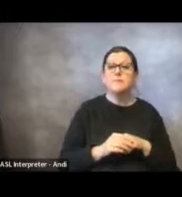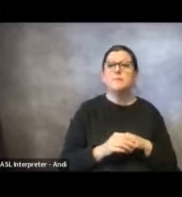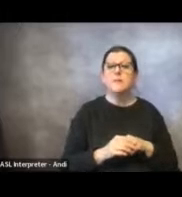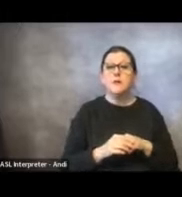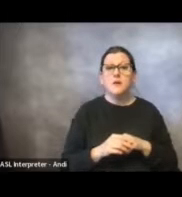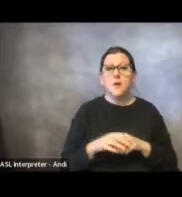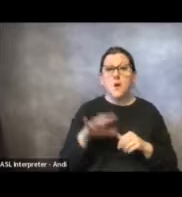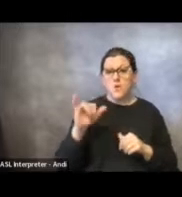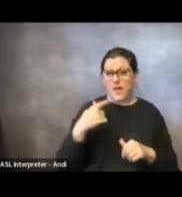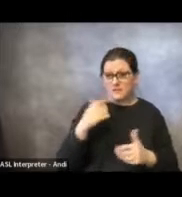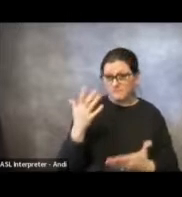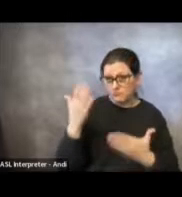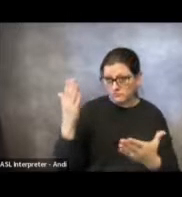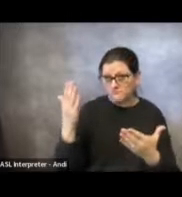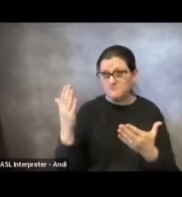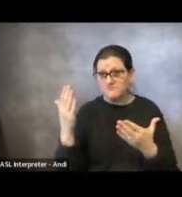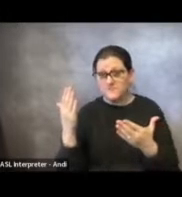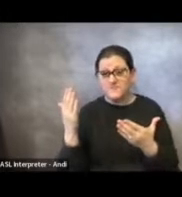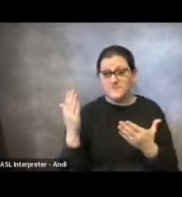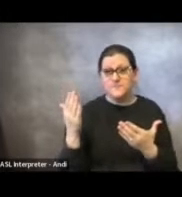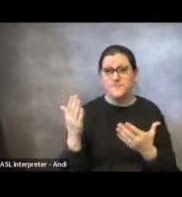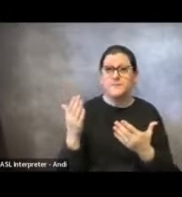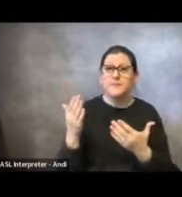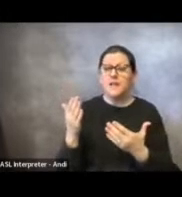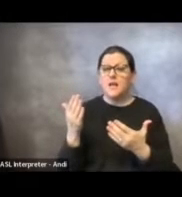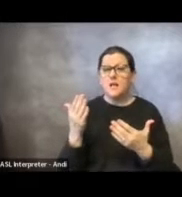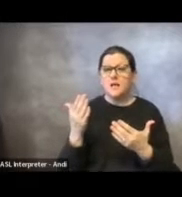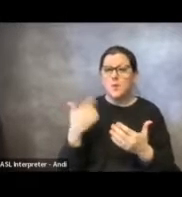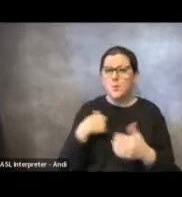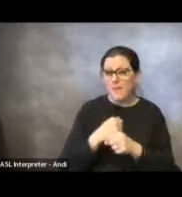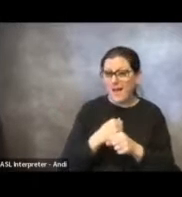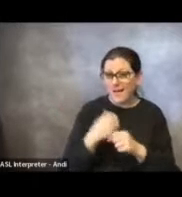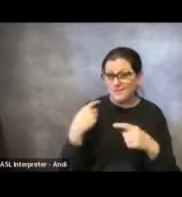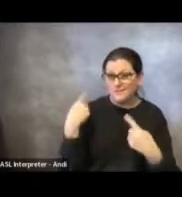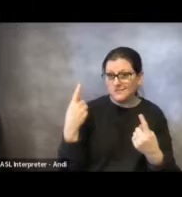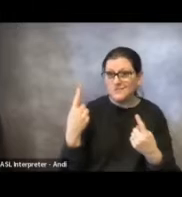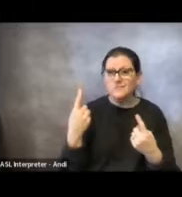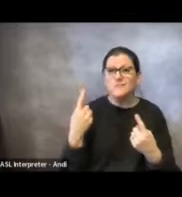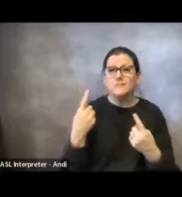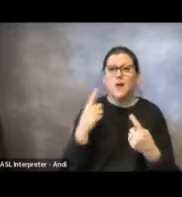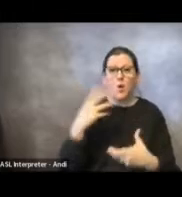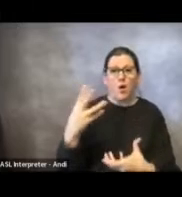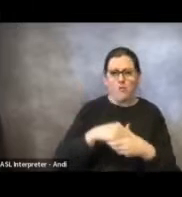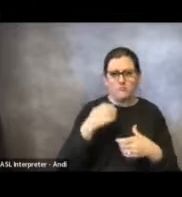recommendations that we at a high level, many of the recommendations that we generated, and that will be contained in the report that is